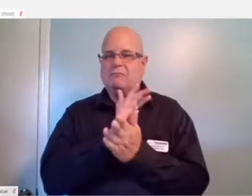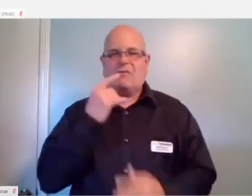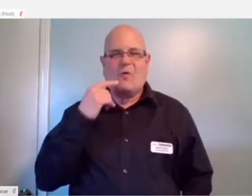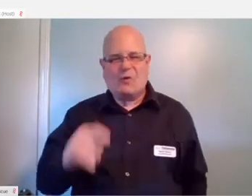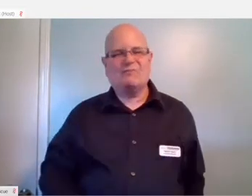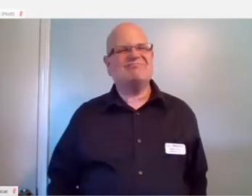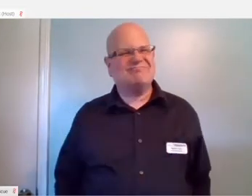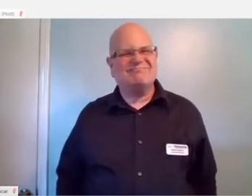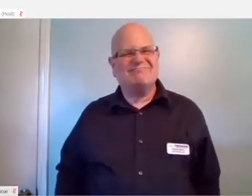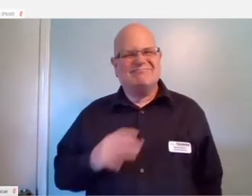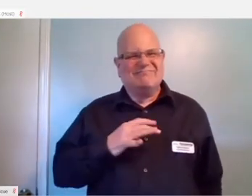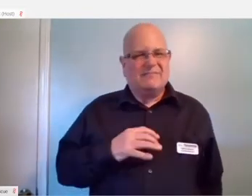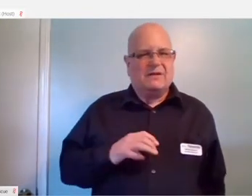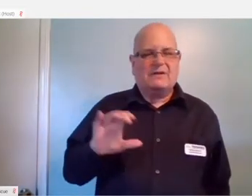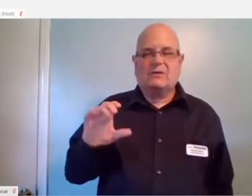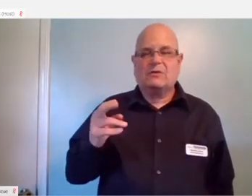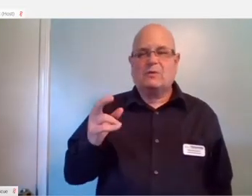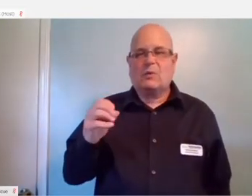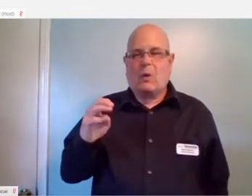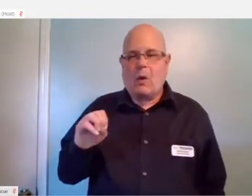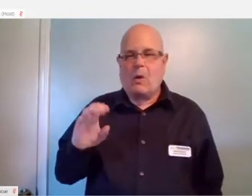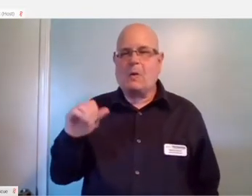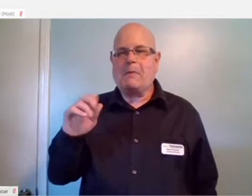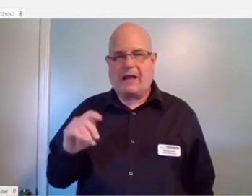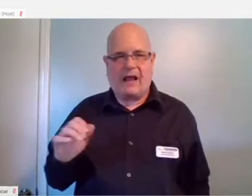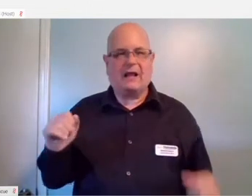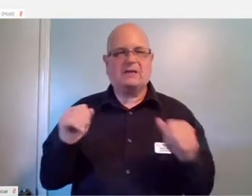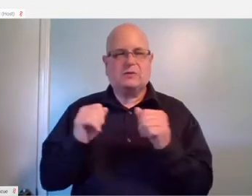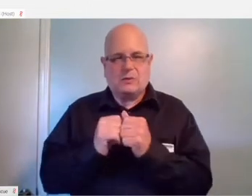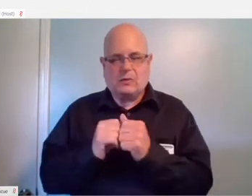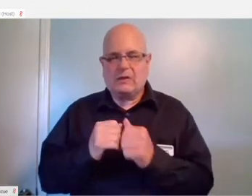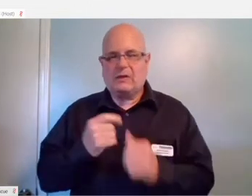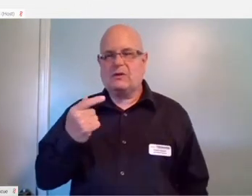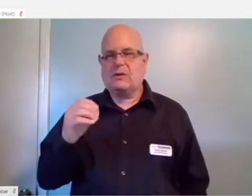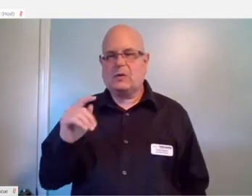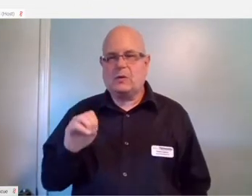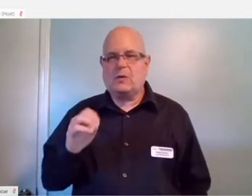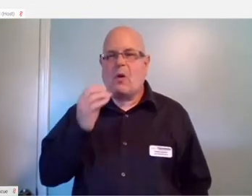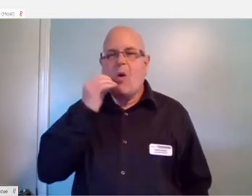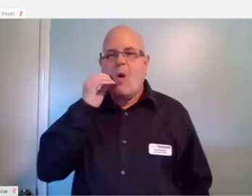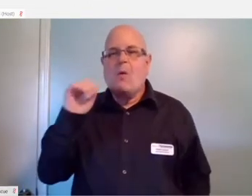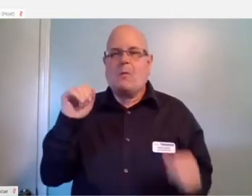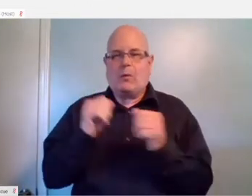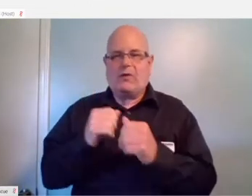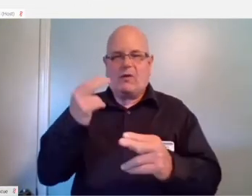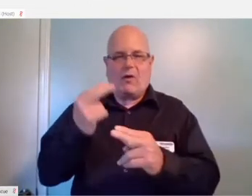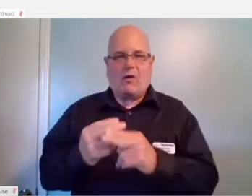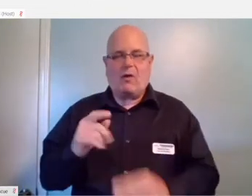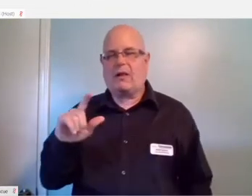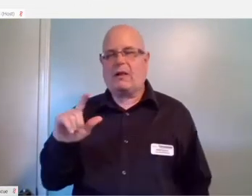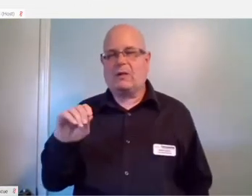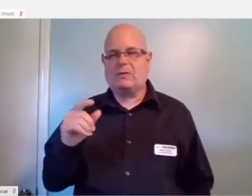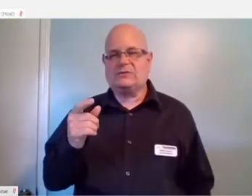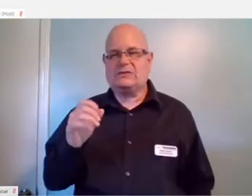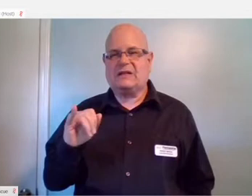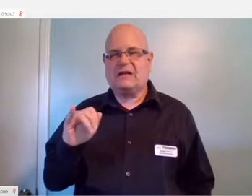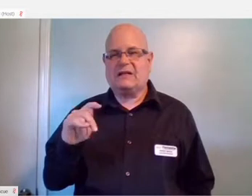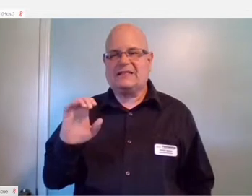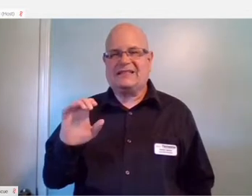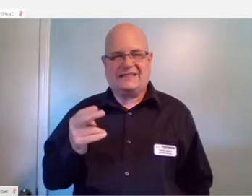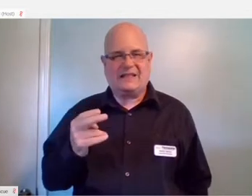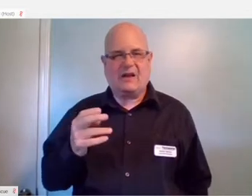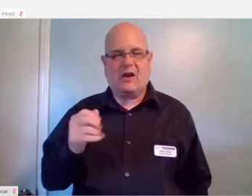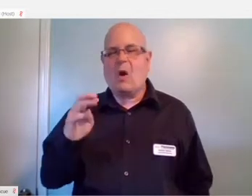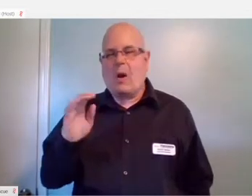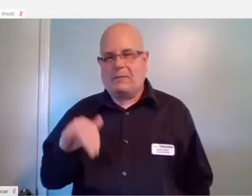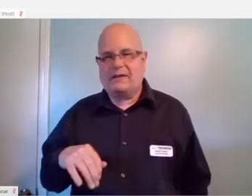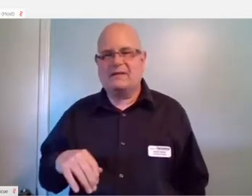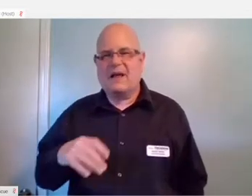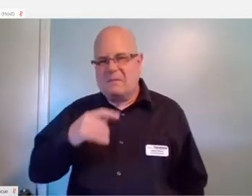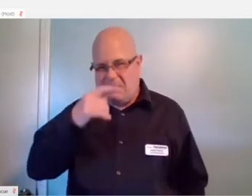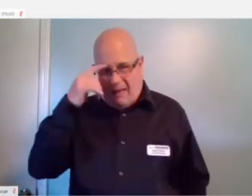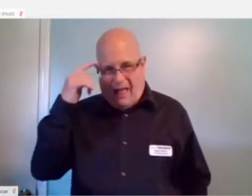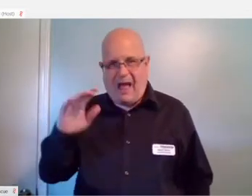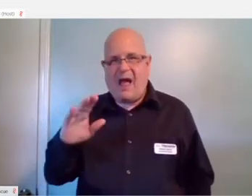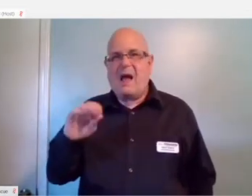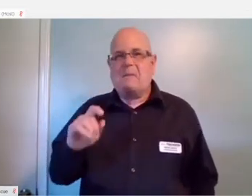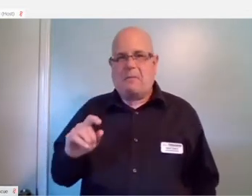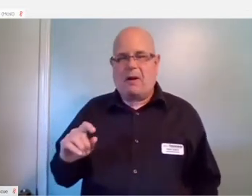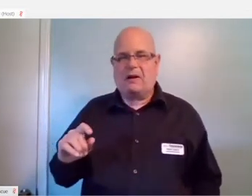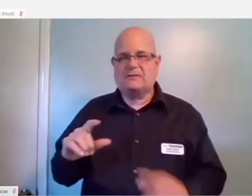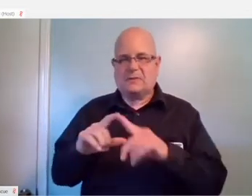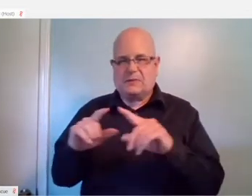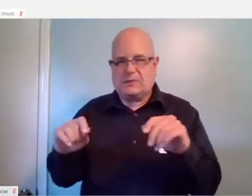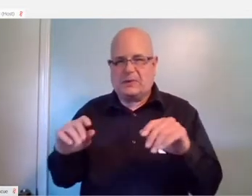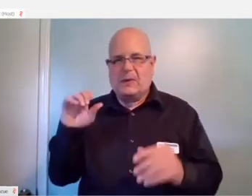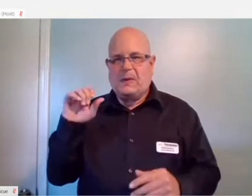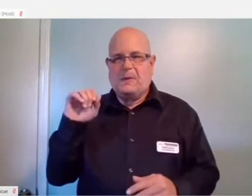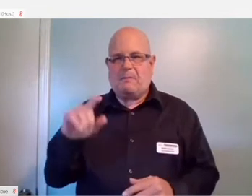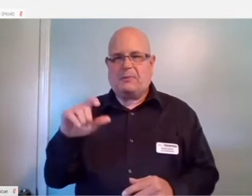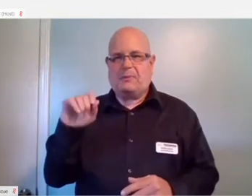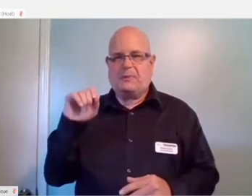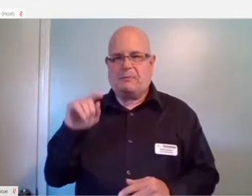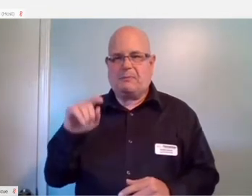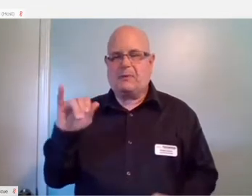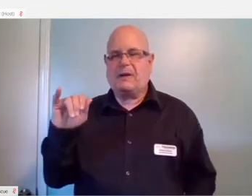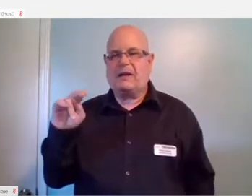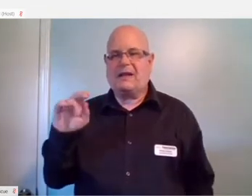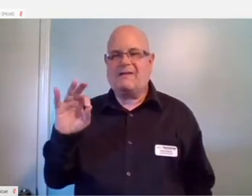So the Chromecast and Google home combined with the Logitech harmony hub.